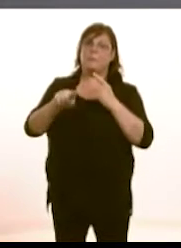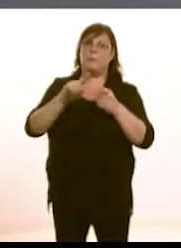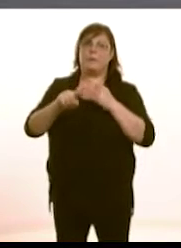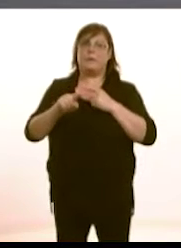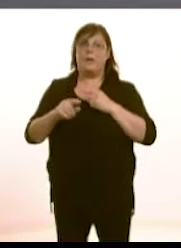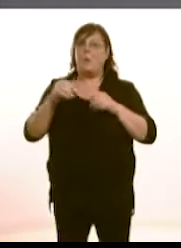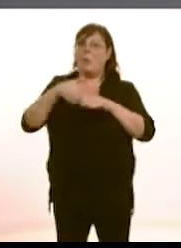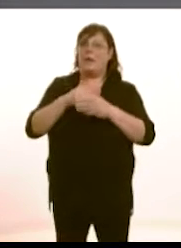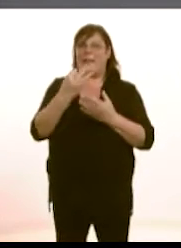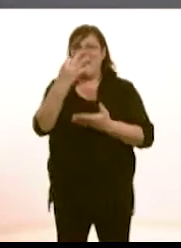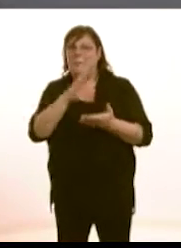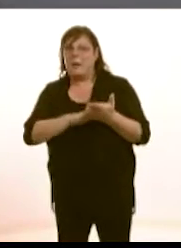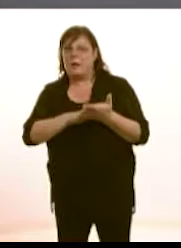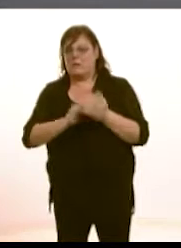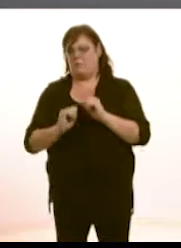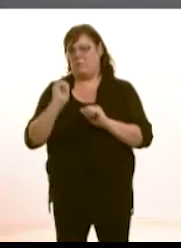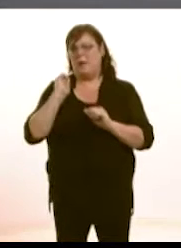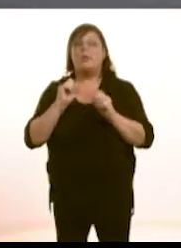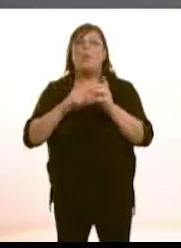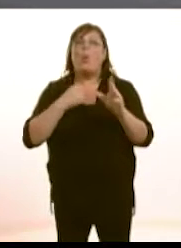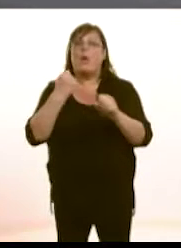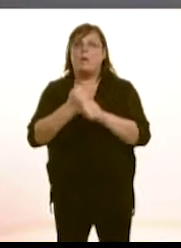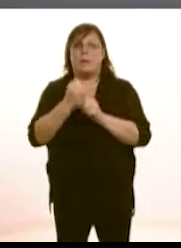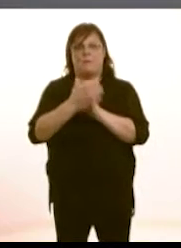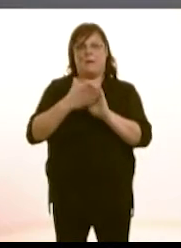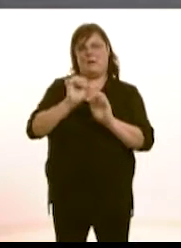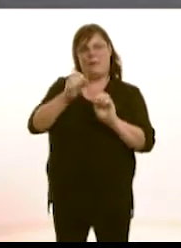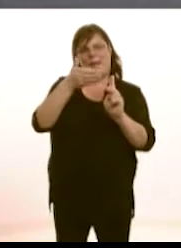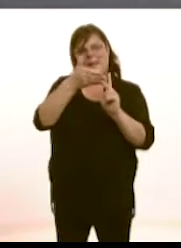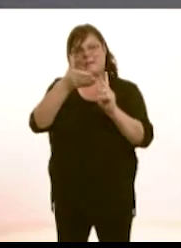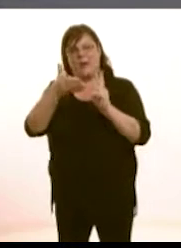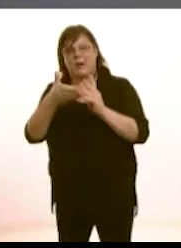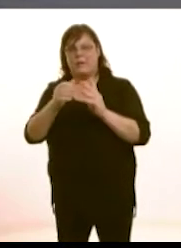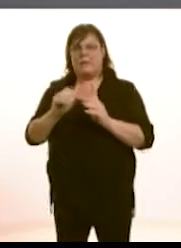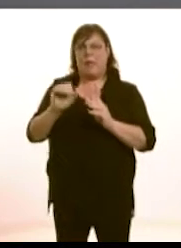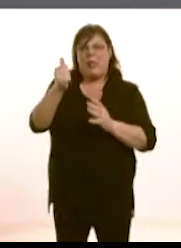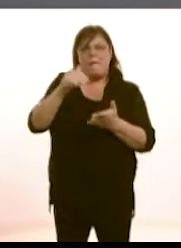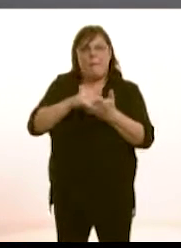minutes or less in August and in doing so has met the target for the eleventh successive month.